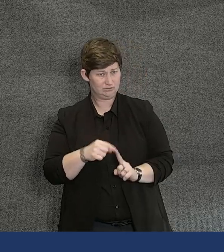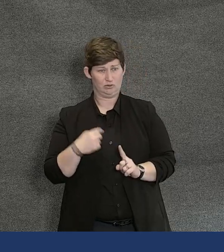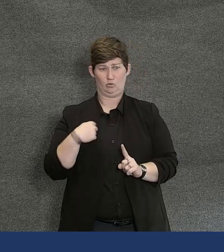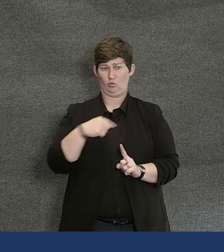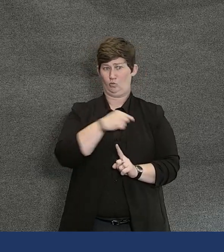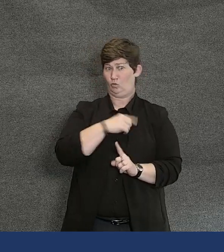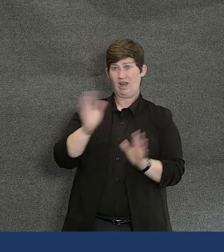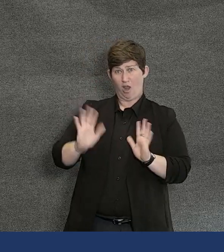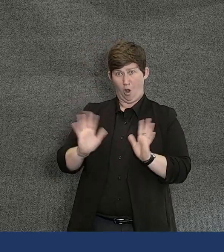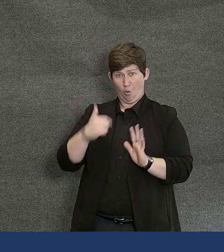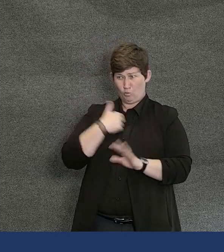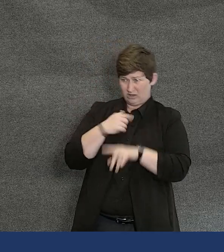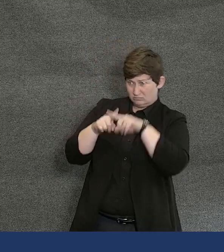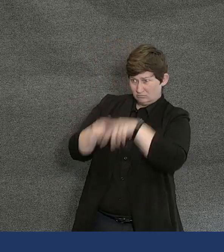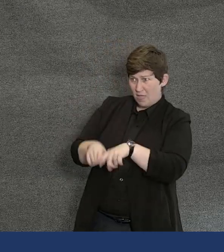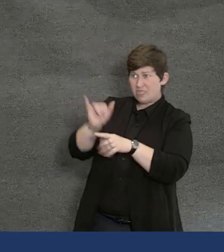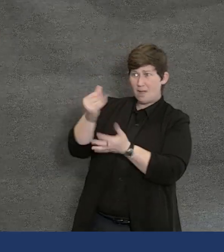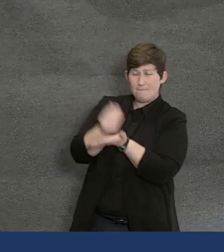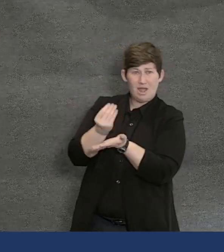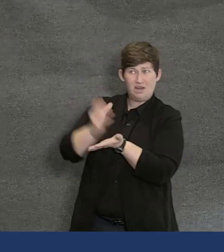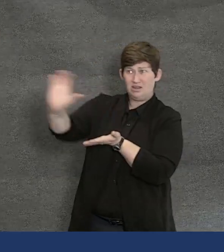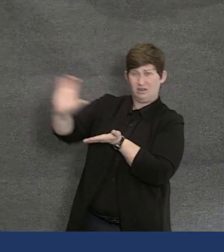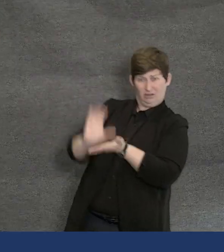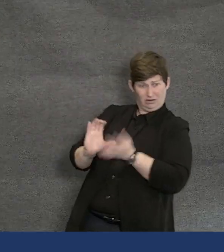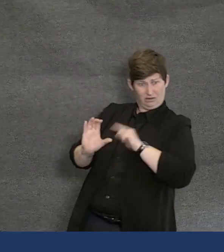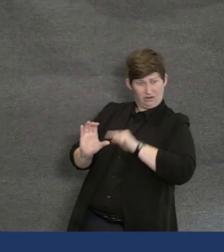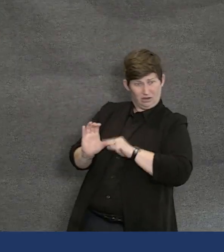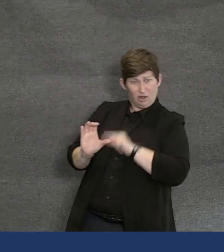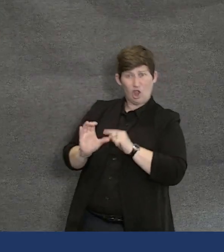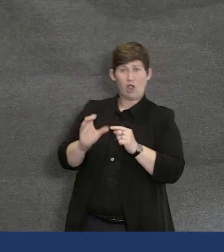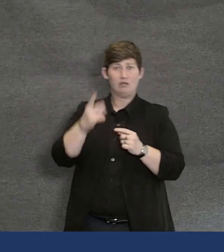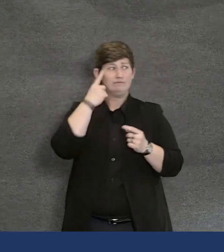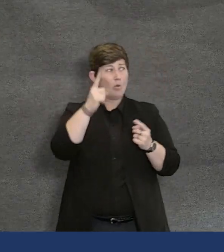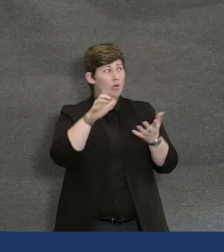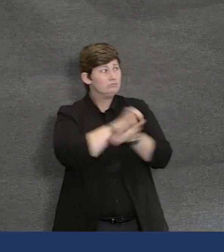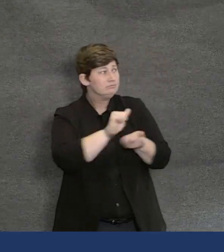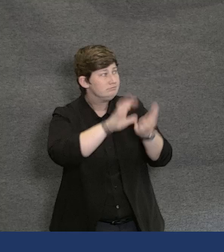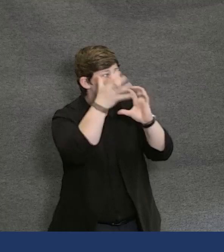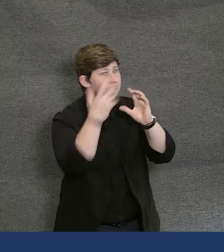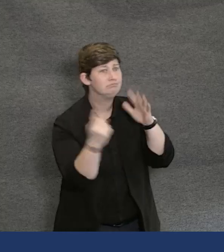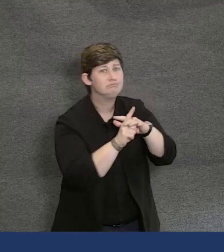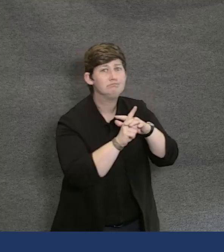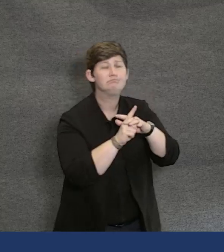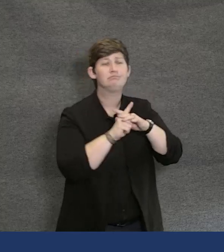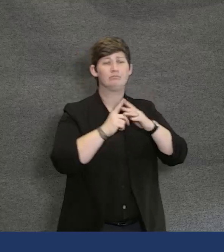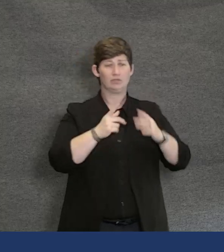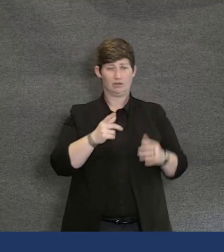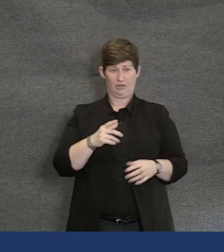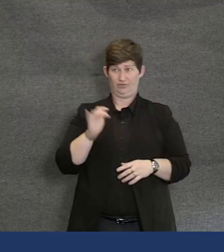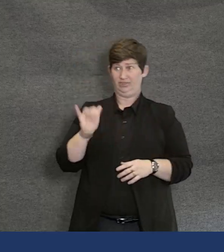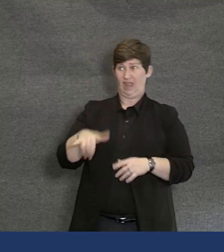disaster, and other essentials. This freeze hit people with disabilities, particularly hard.